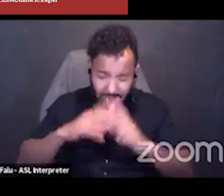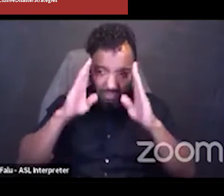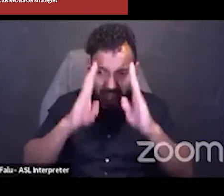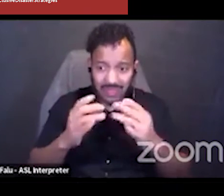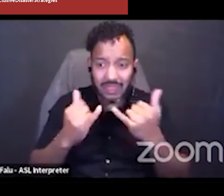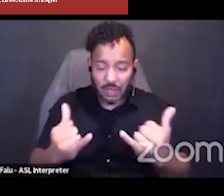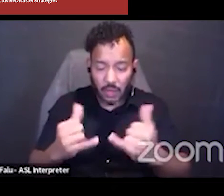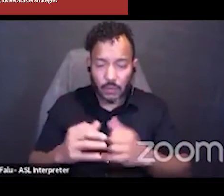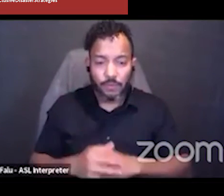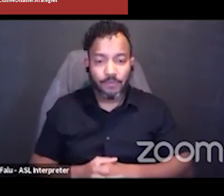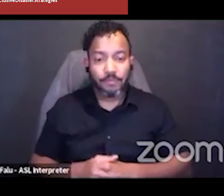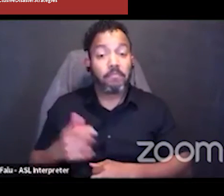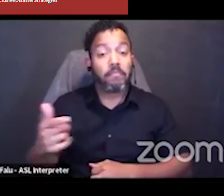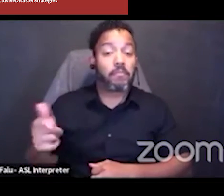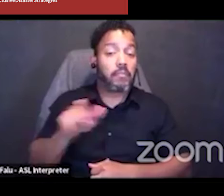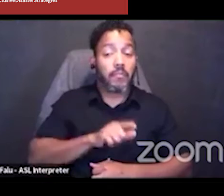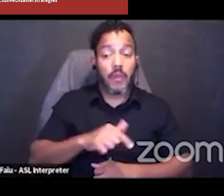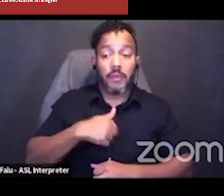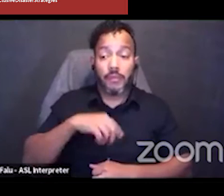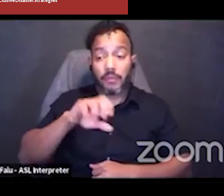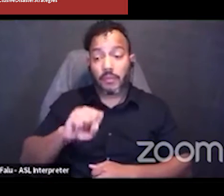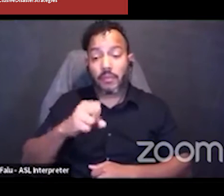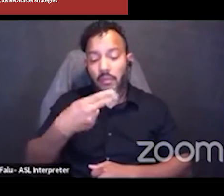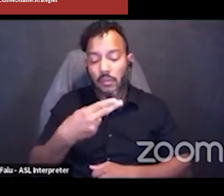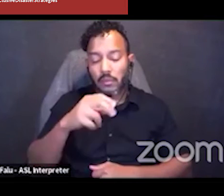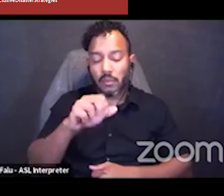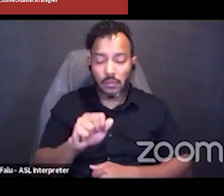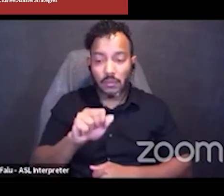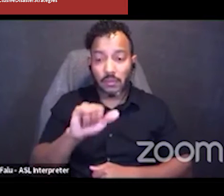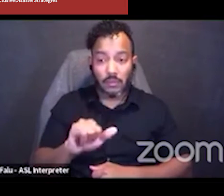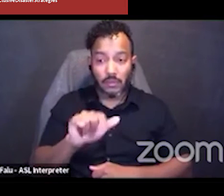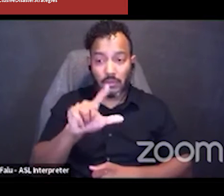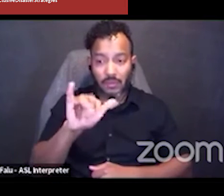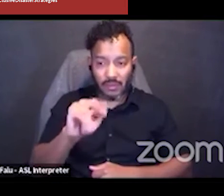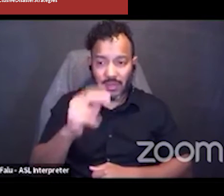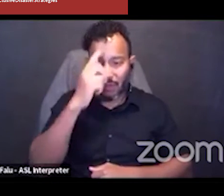And this is Shaylin, just to quickly add as I know we're getting close to time here.